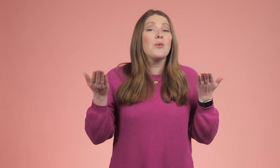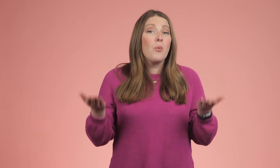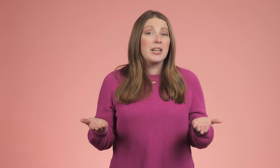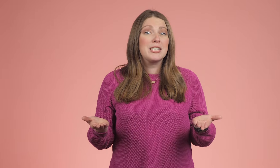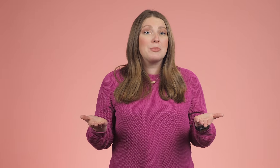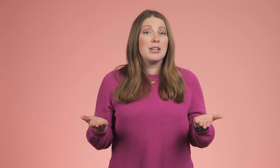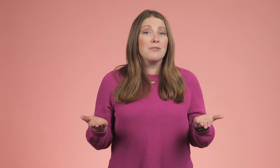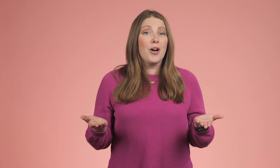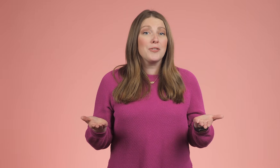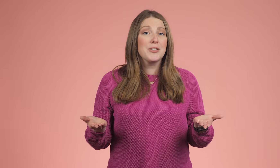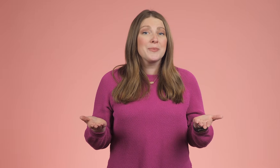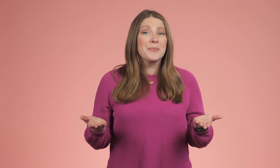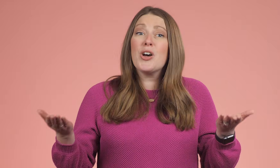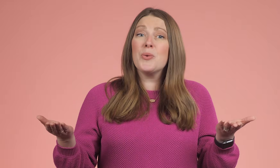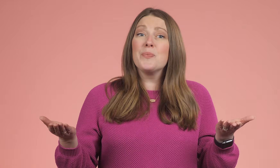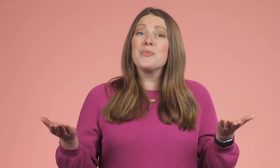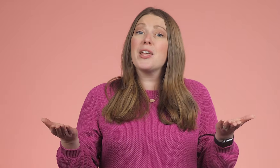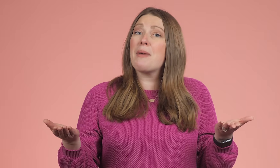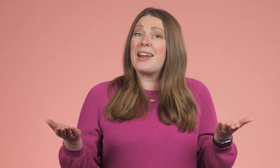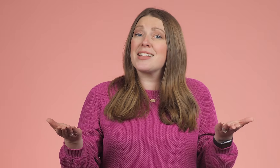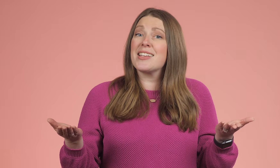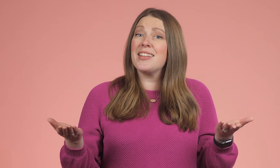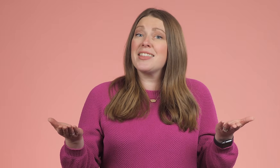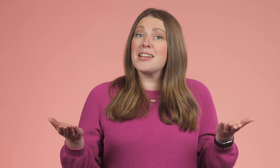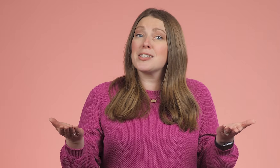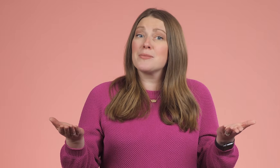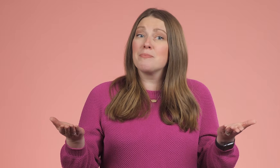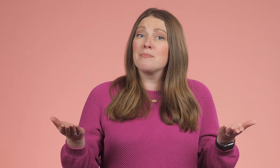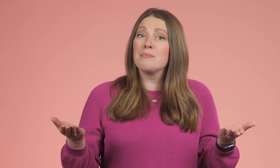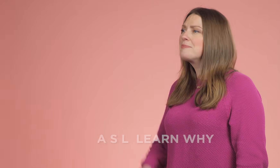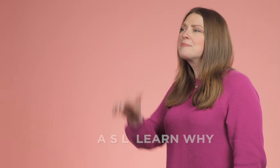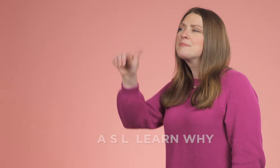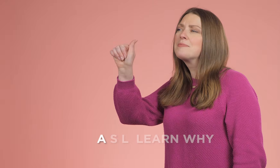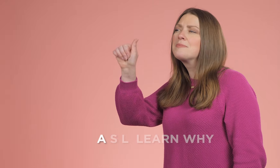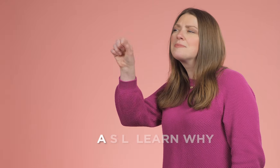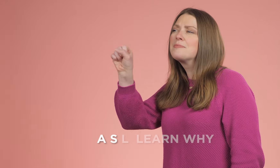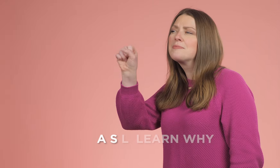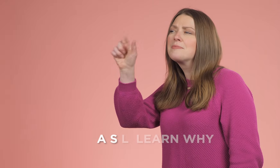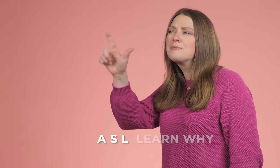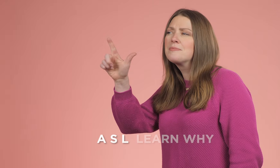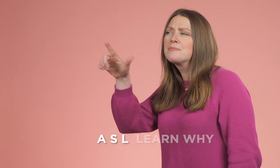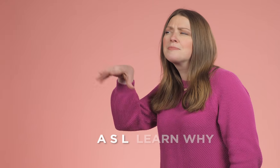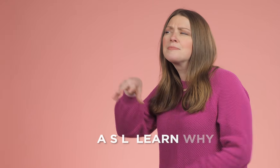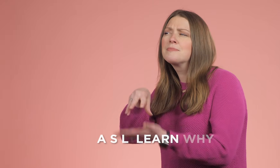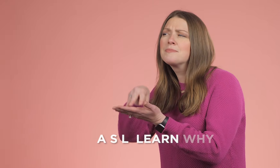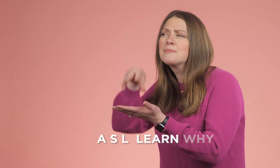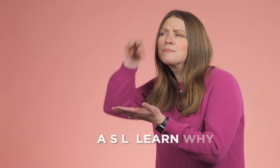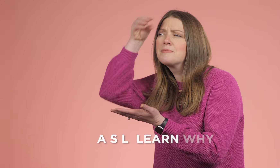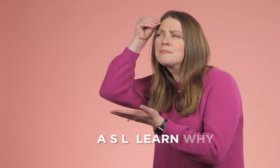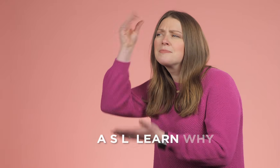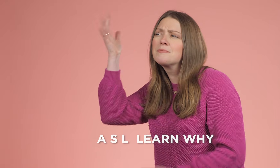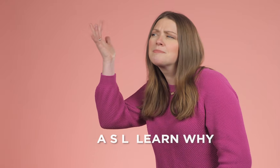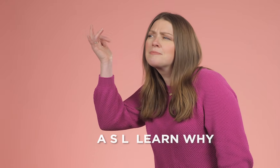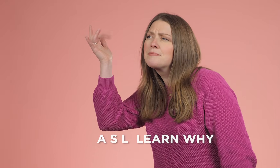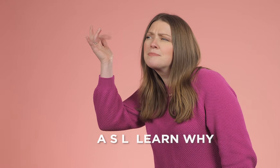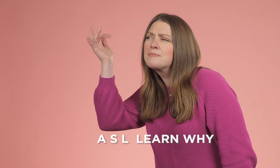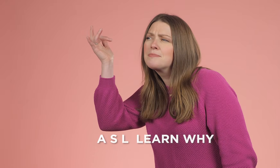and wanting to be involved. So they might ask it like this. ASL learn why?